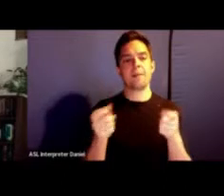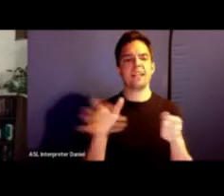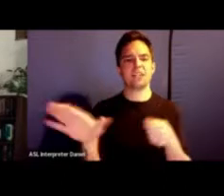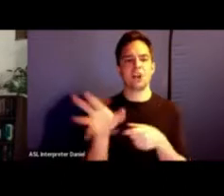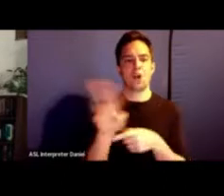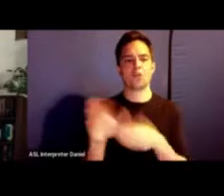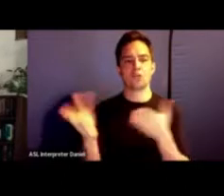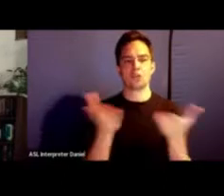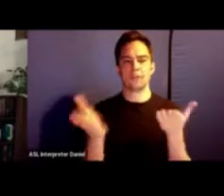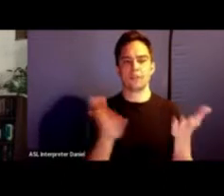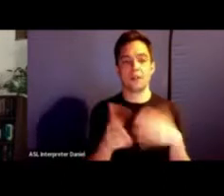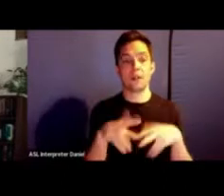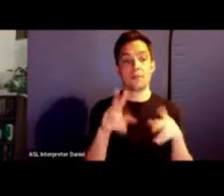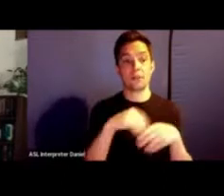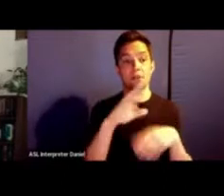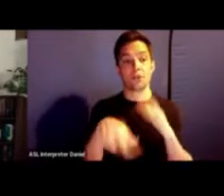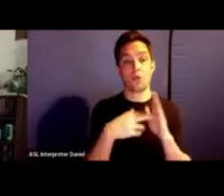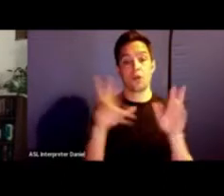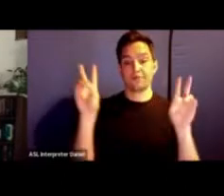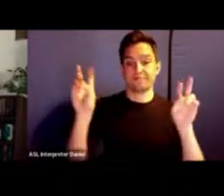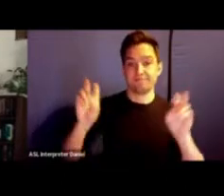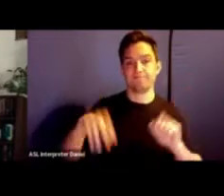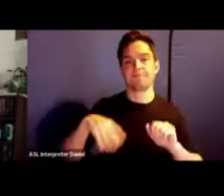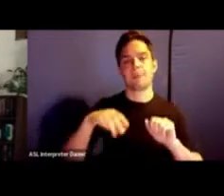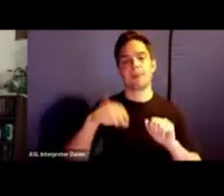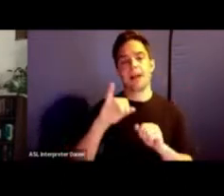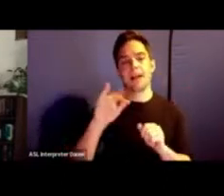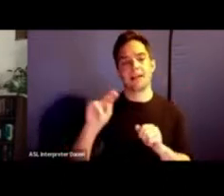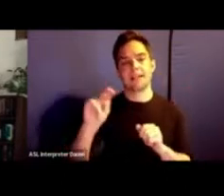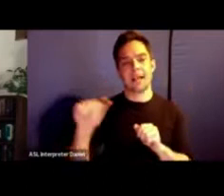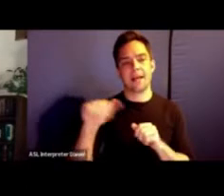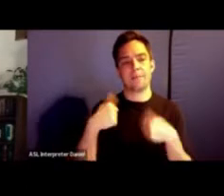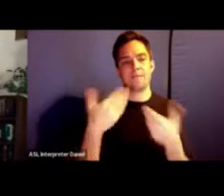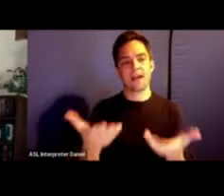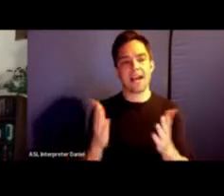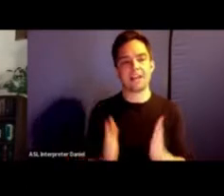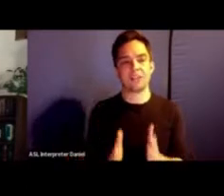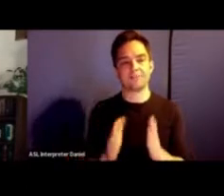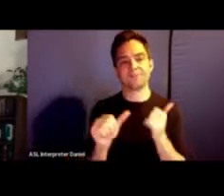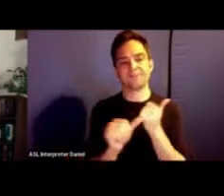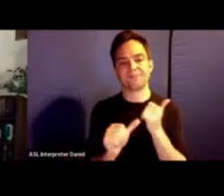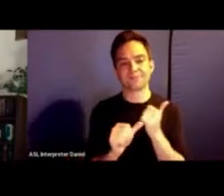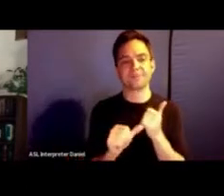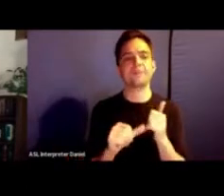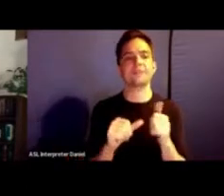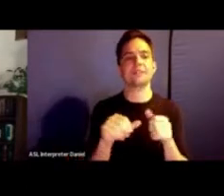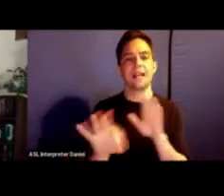person who is in the role of what I'll refer to as like an ion, a provider assists in identifying immediate and long